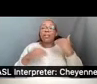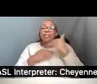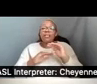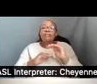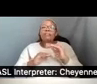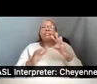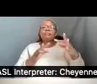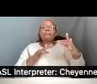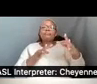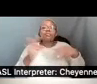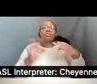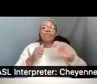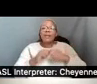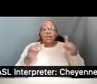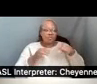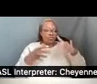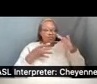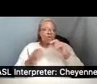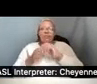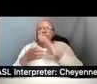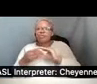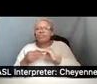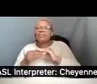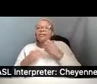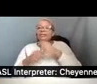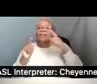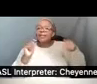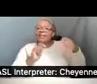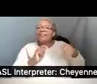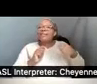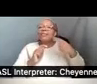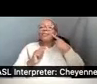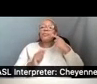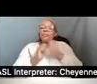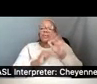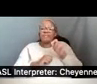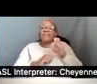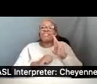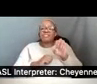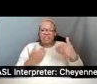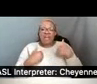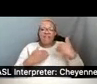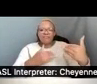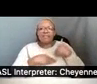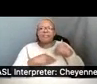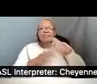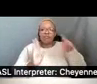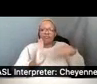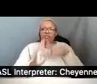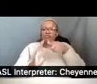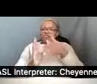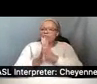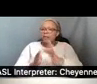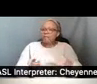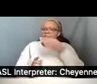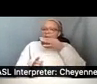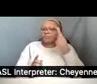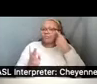Making a film, especially a feature, carries it with a responsibility. It asks you to reflect